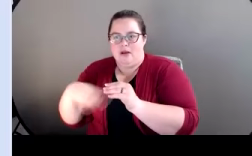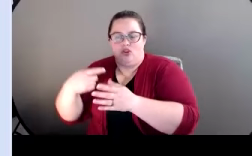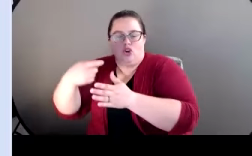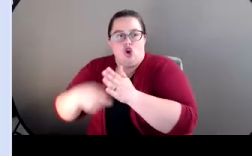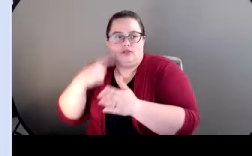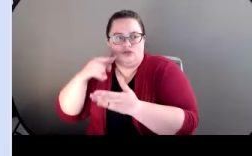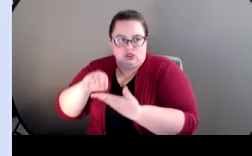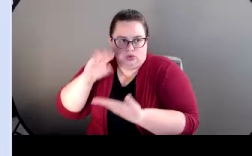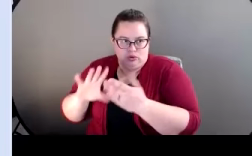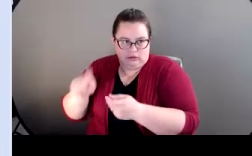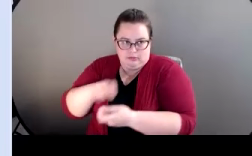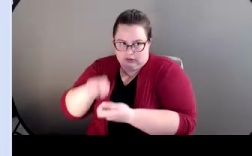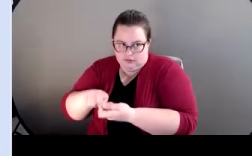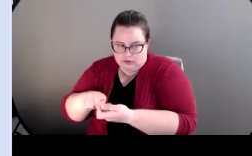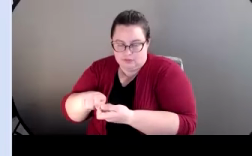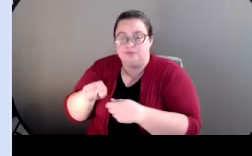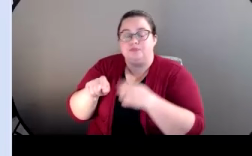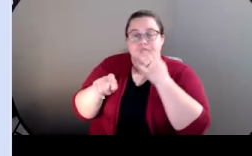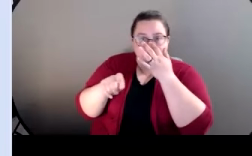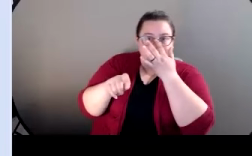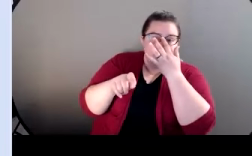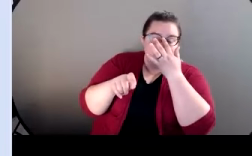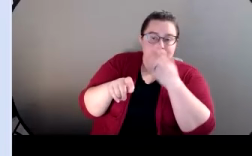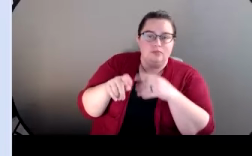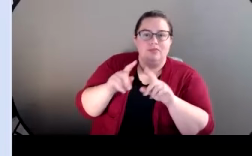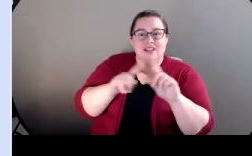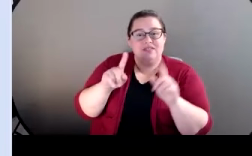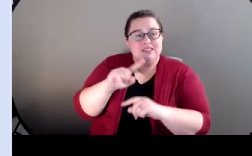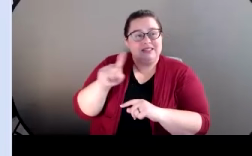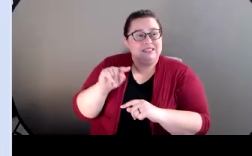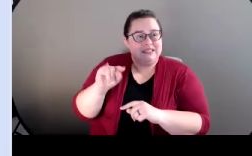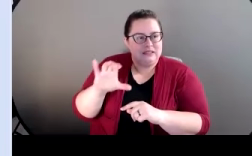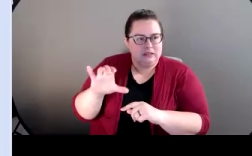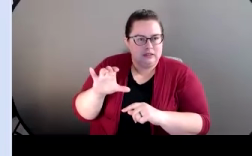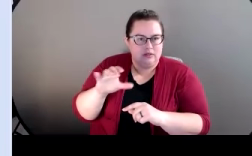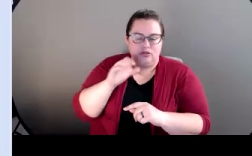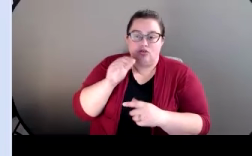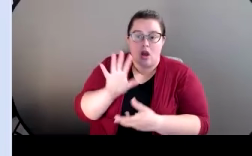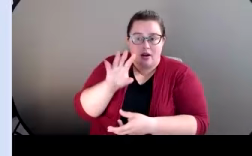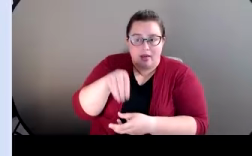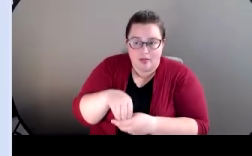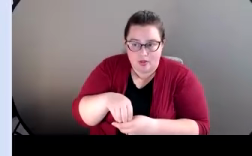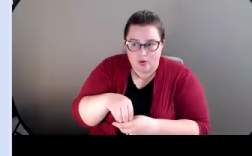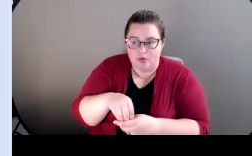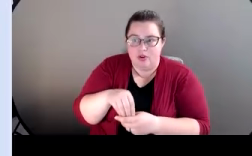Different ZTC materials that are not included, they're not considered